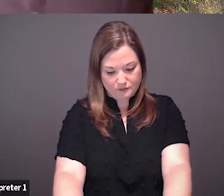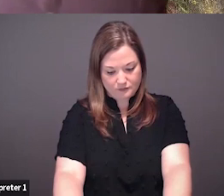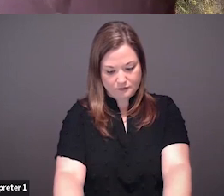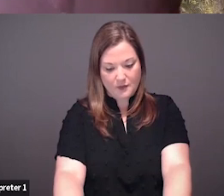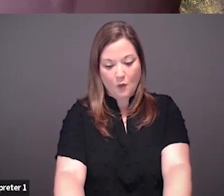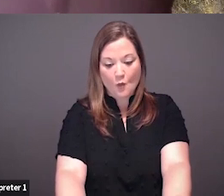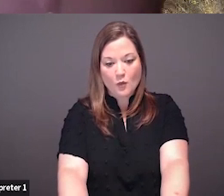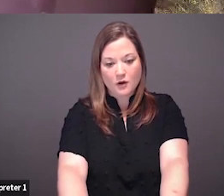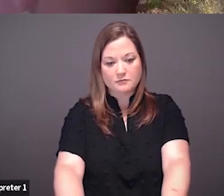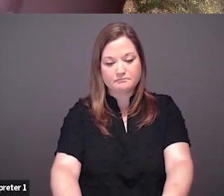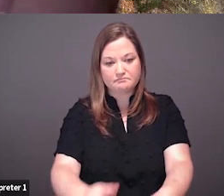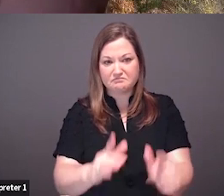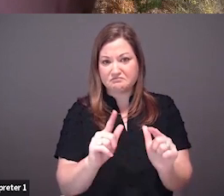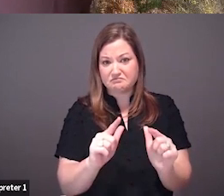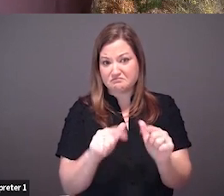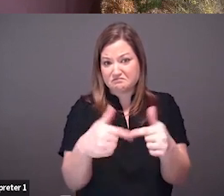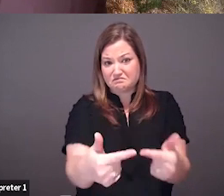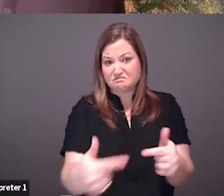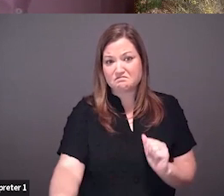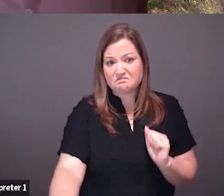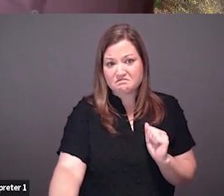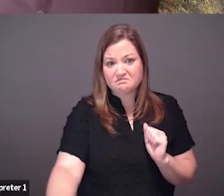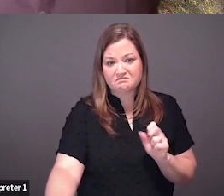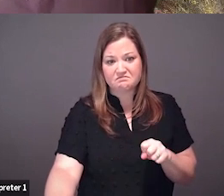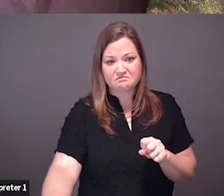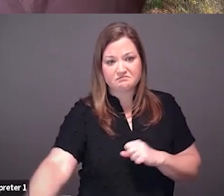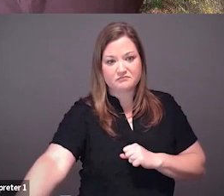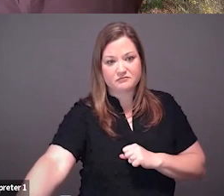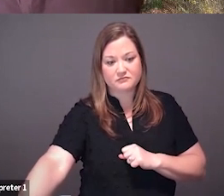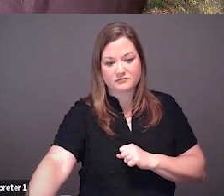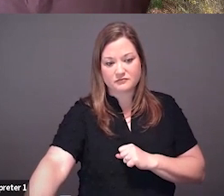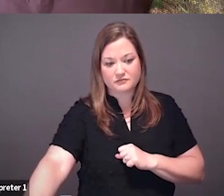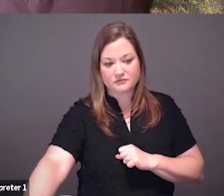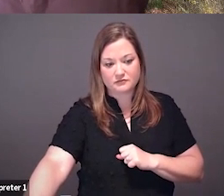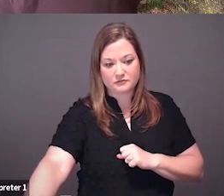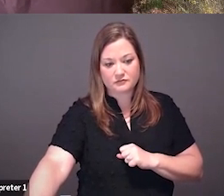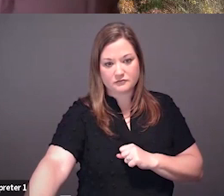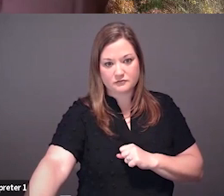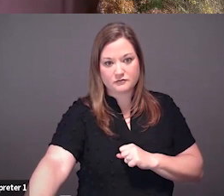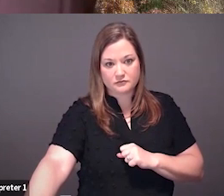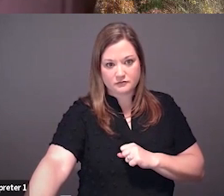or a good way of saying this. Giving people the firsthand experience maybe is a good way to reach